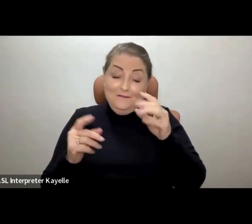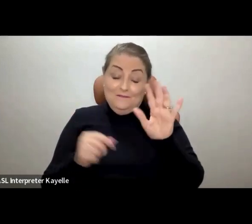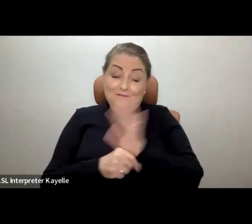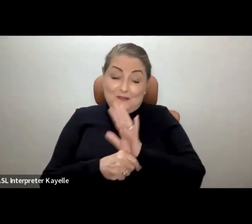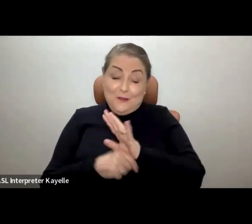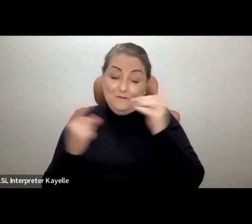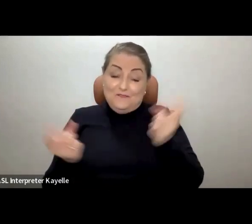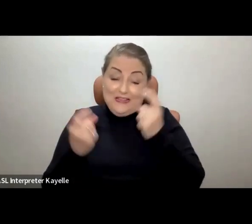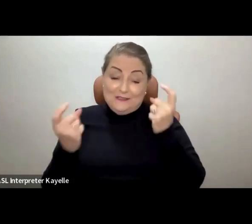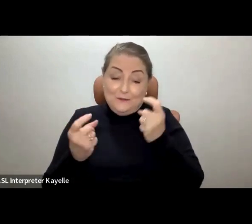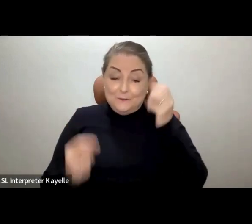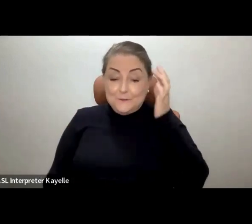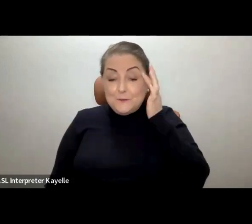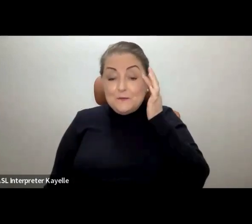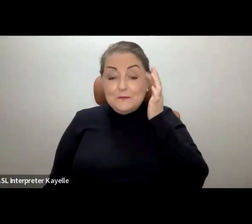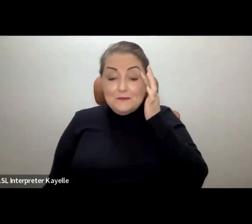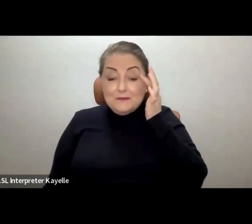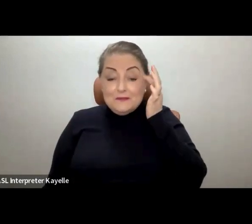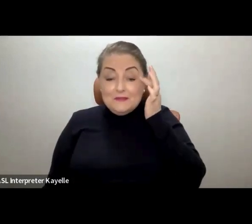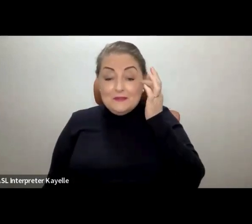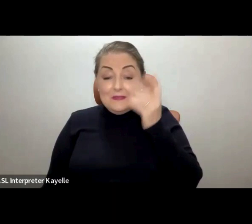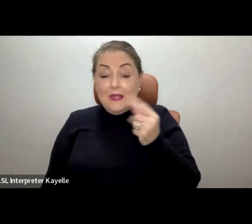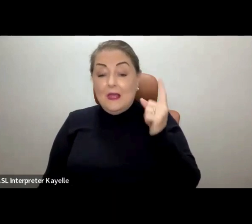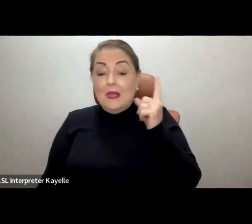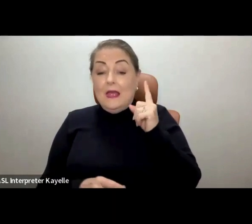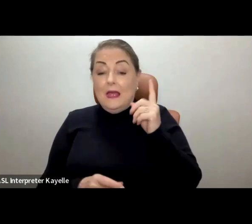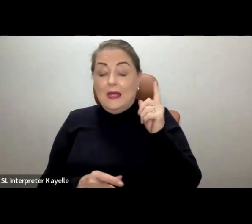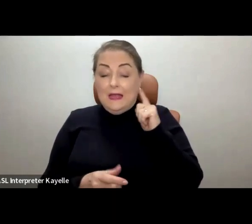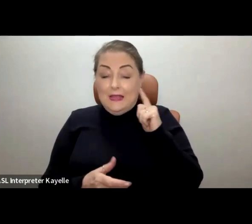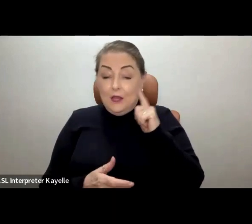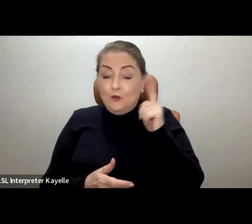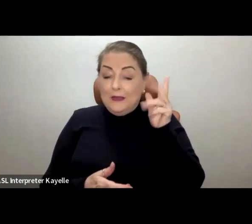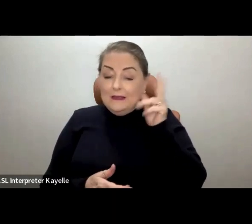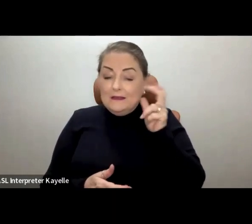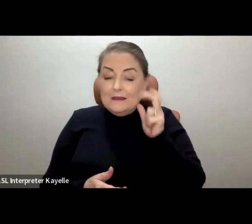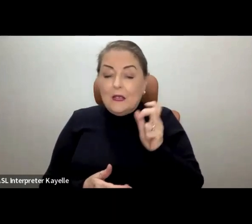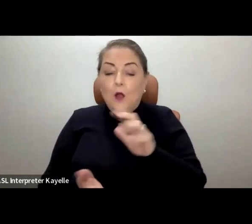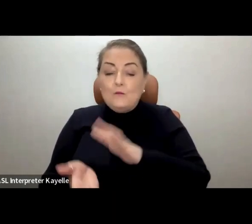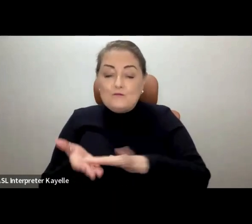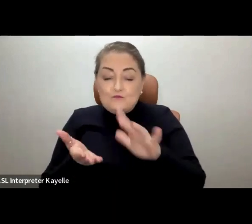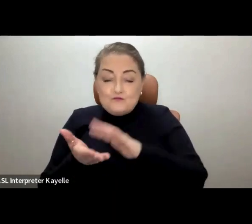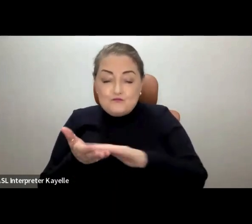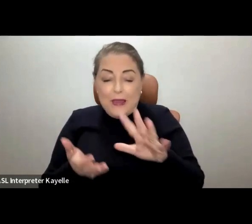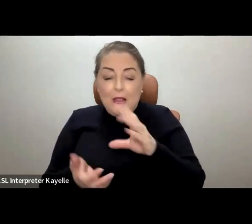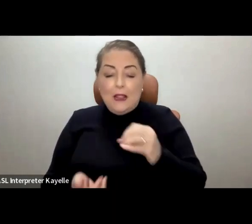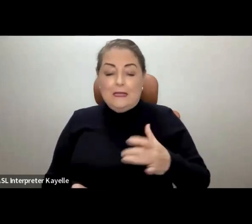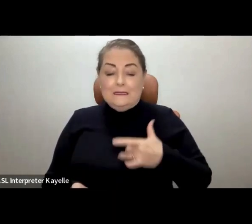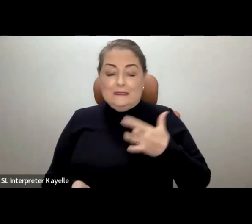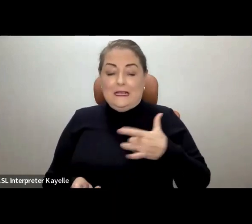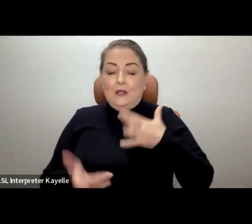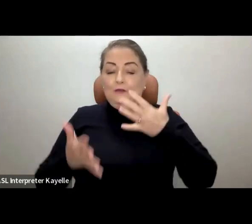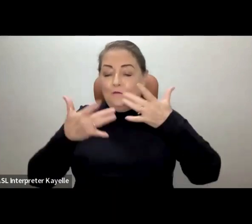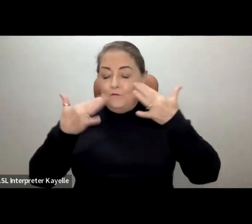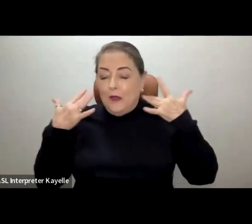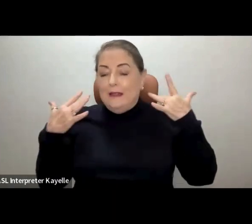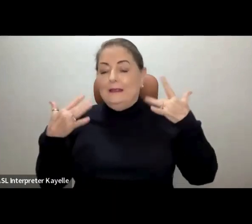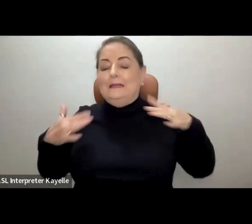hearing assist loop, having braille materials. sensory friendly spaces is something that we've included in in our